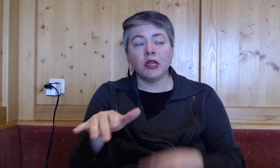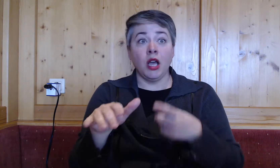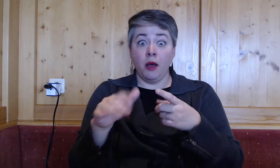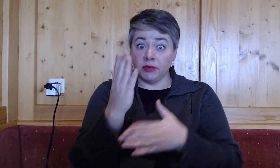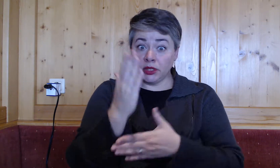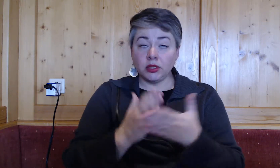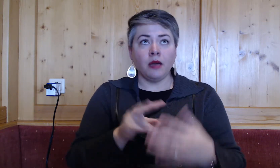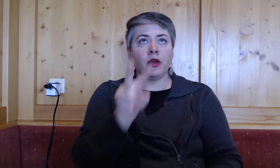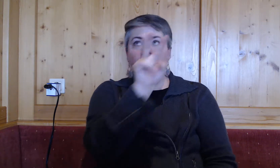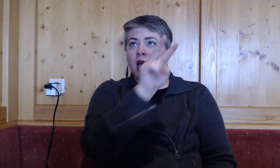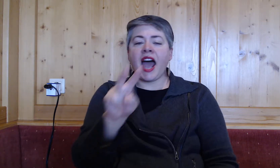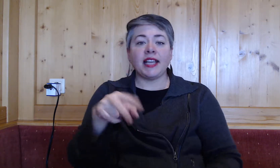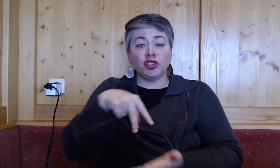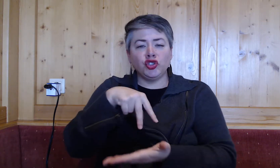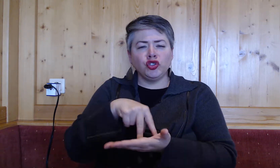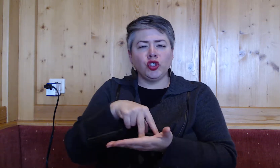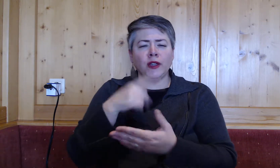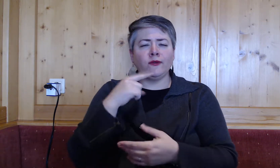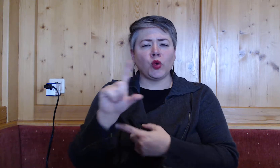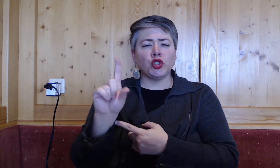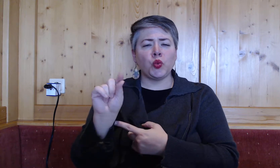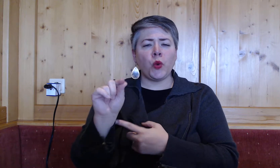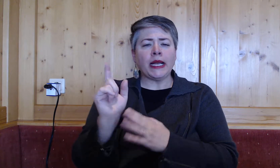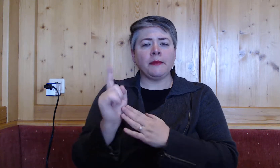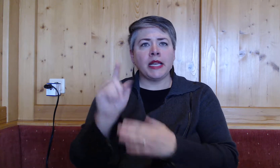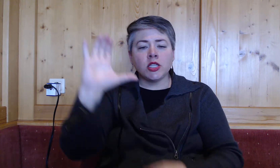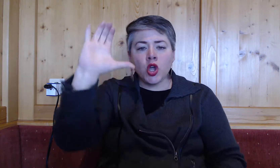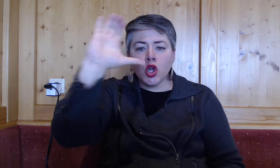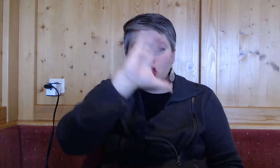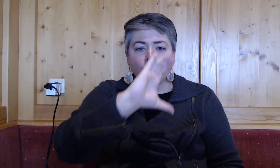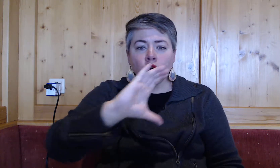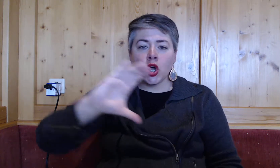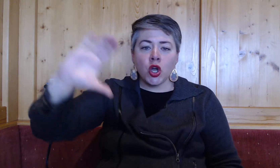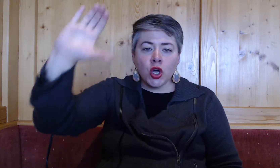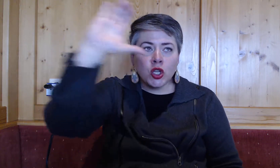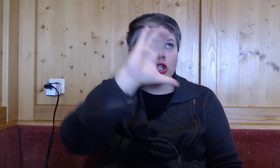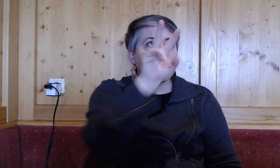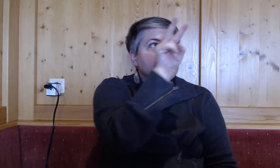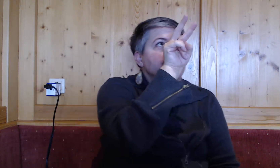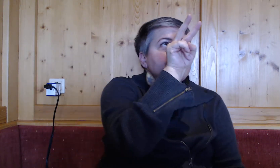But some... I stood for about 20 minutes looking and